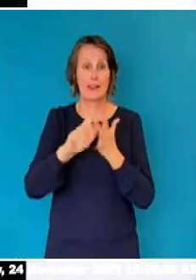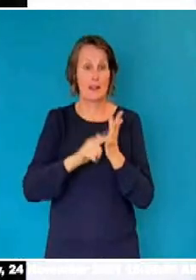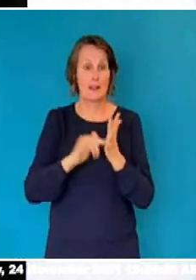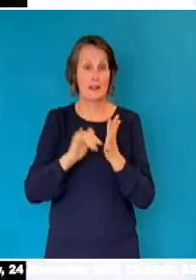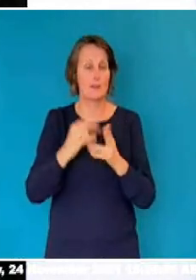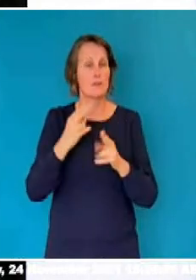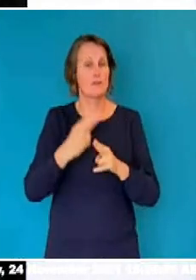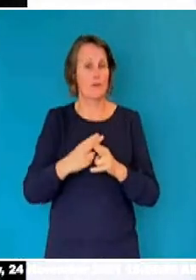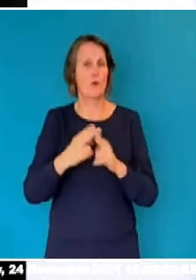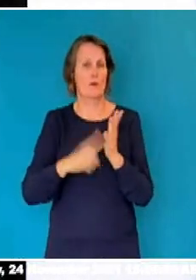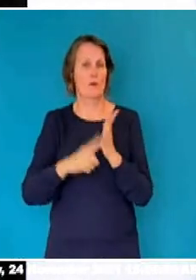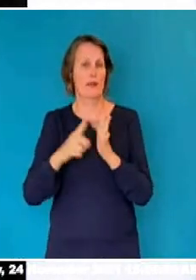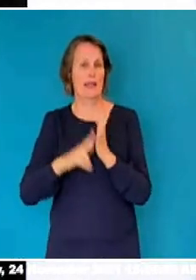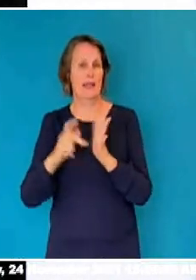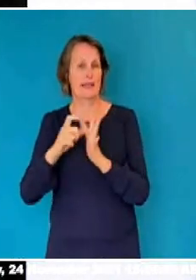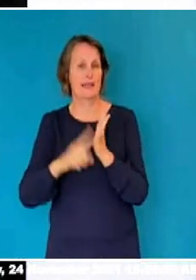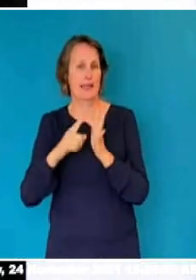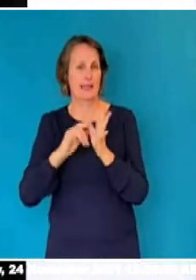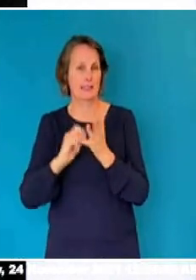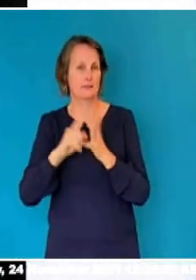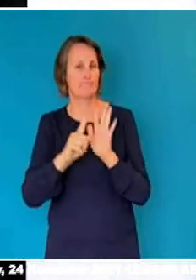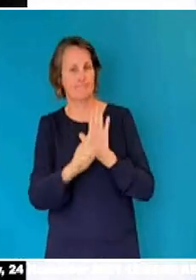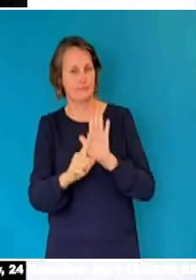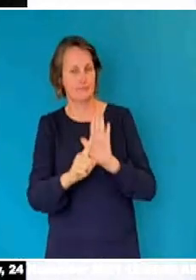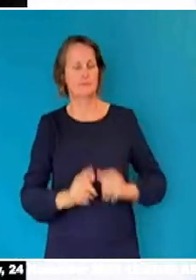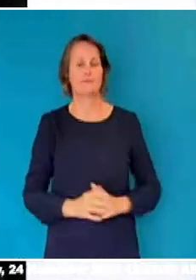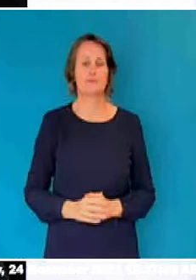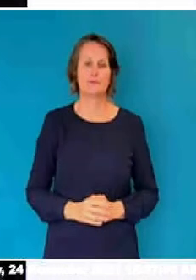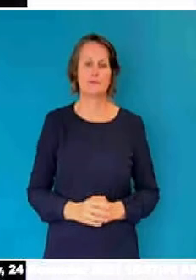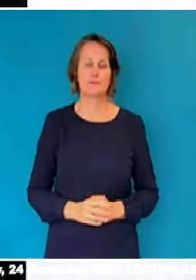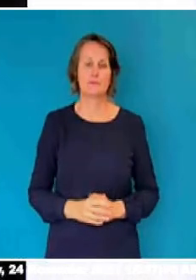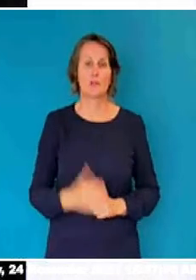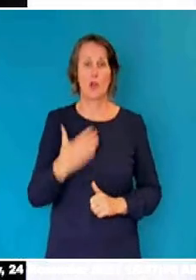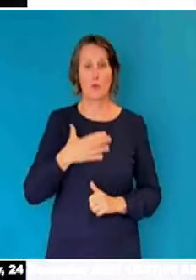Yes. MS DOWSETT: Thank you. If I can now introduce the witnesses, beginning with you,